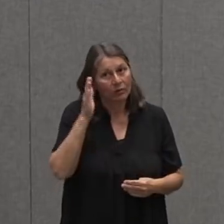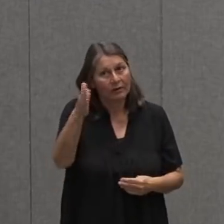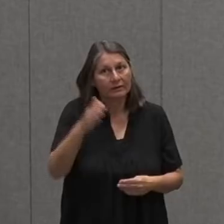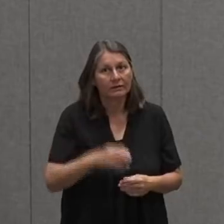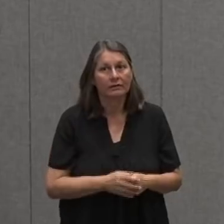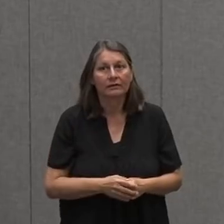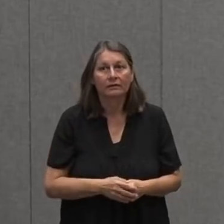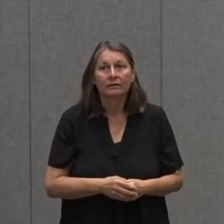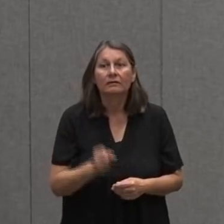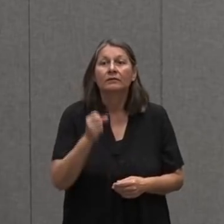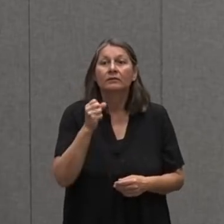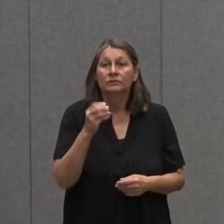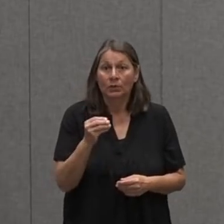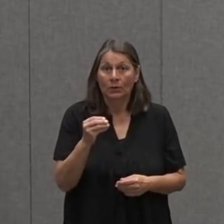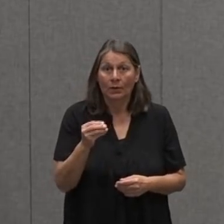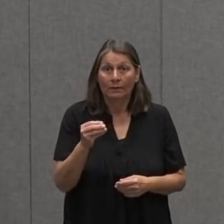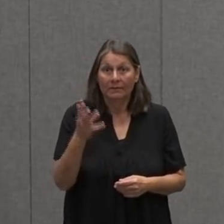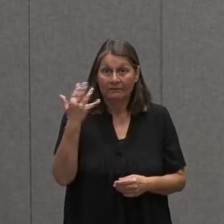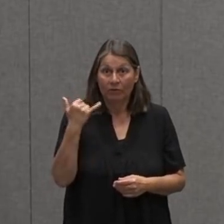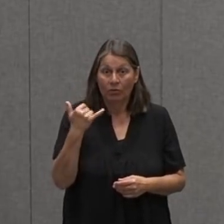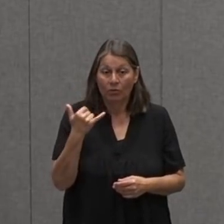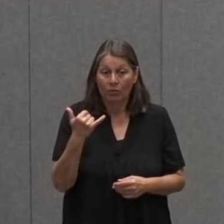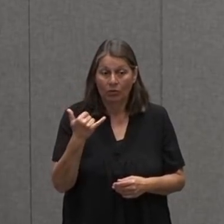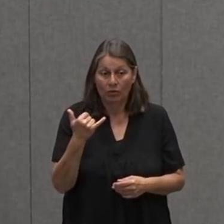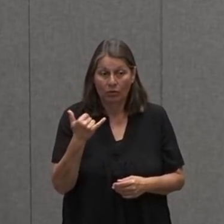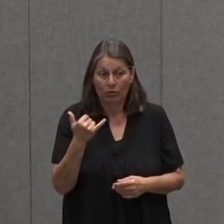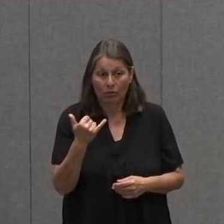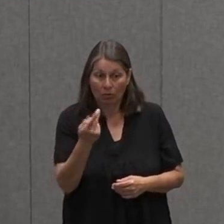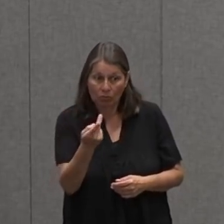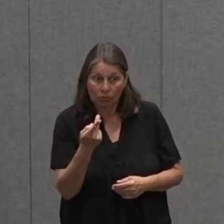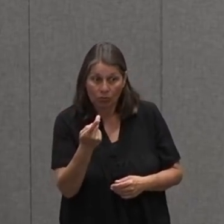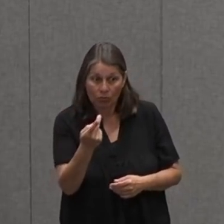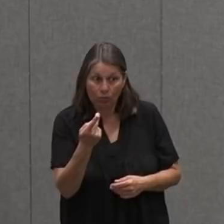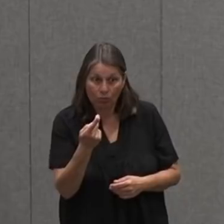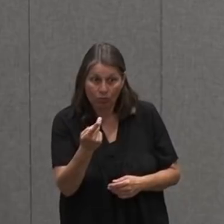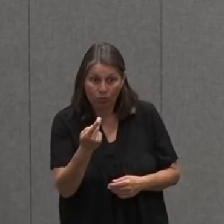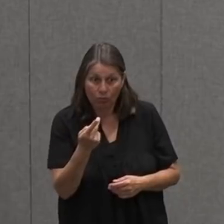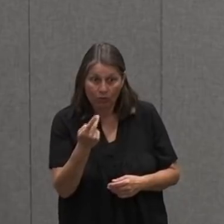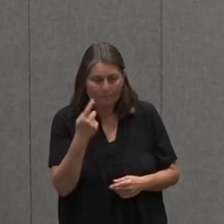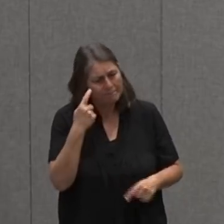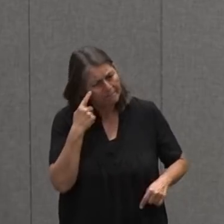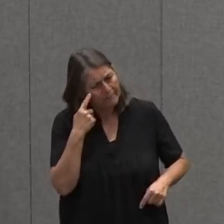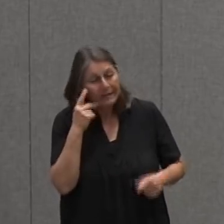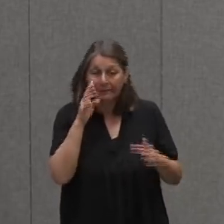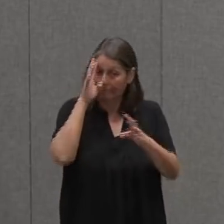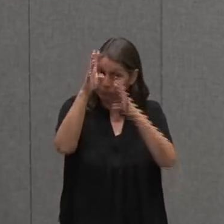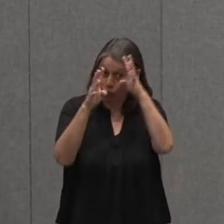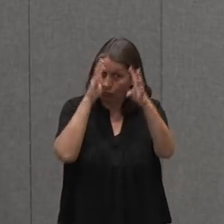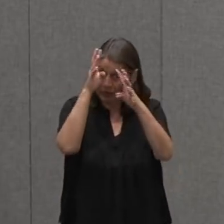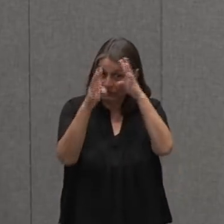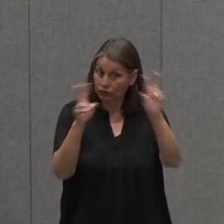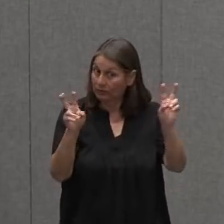So yesterday we want to think about, did you brainstorm a topic that you're interested in,